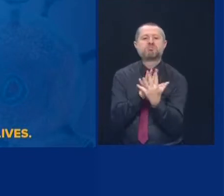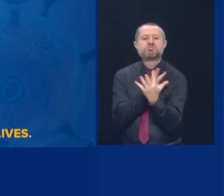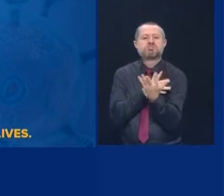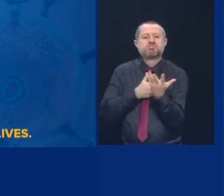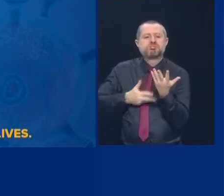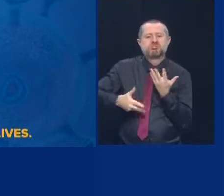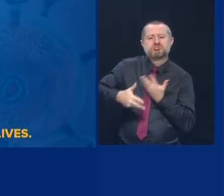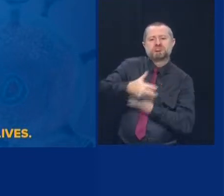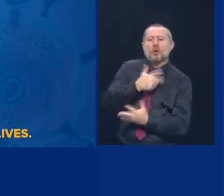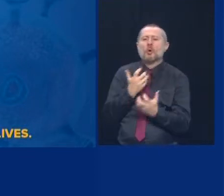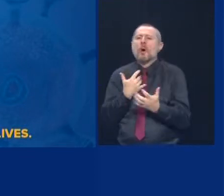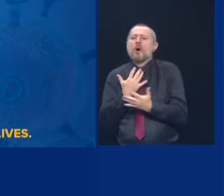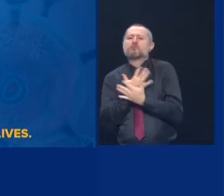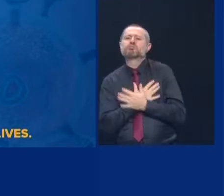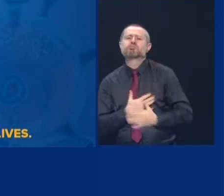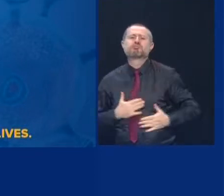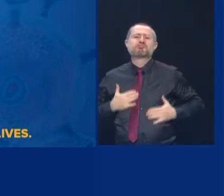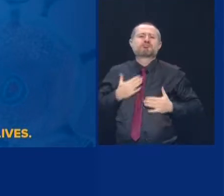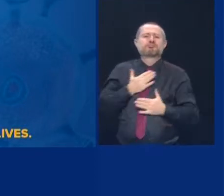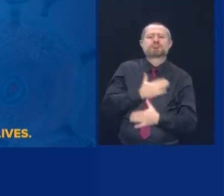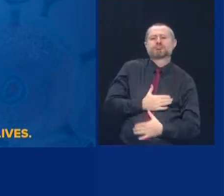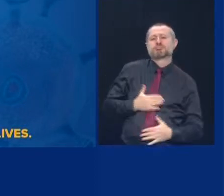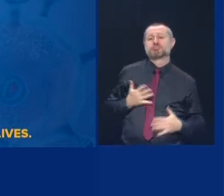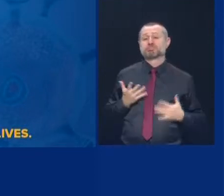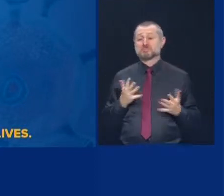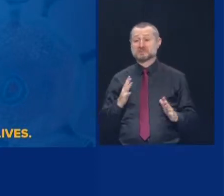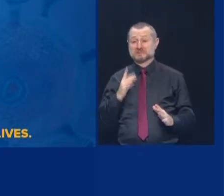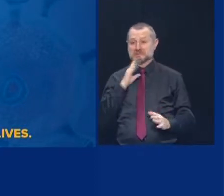FATIGUE, THEY CALL IT. WE'RE SOCIAL BEINGS.